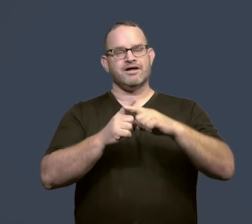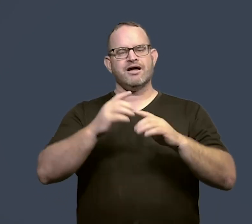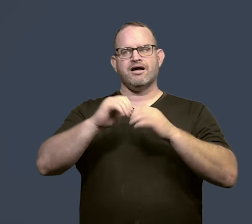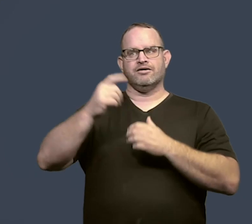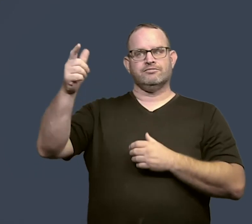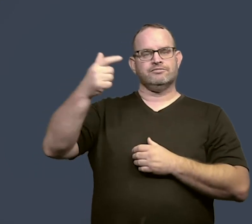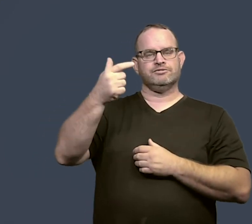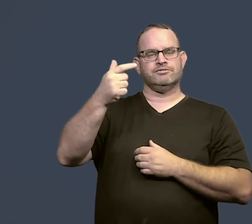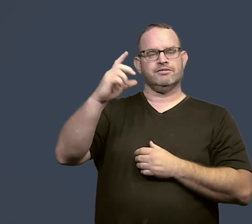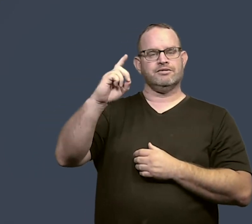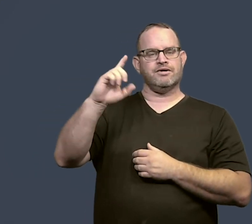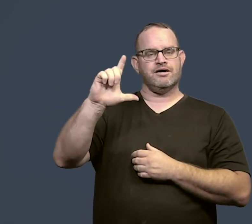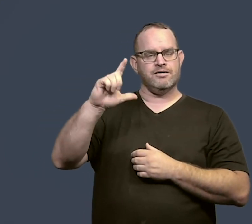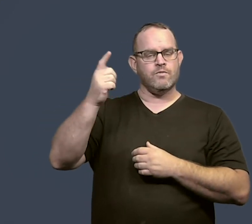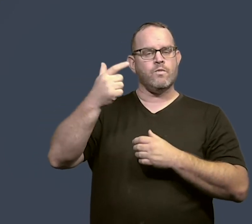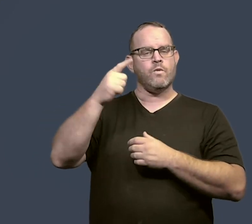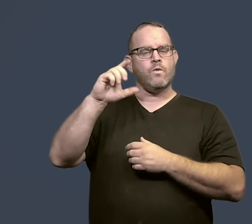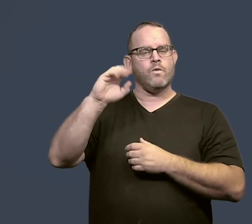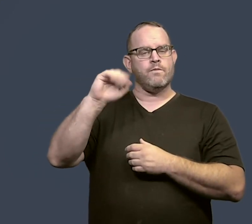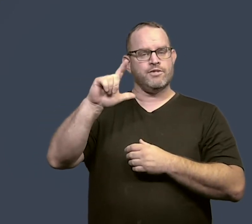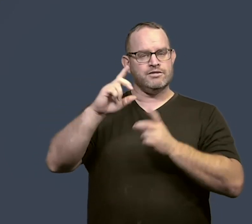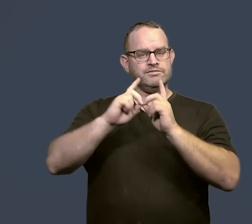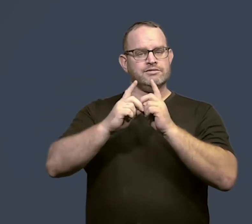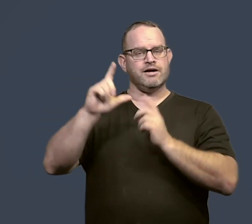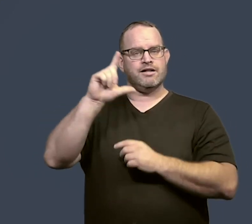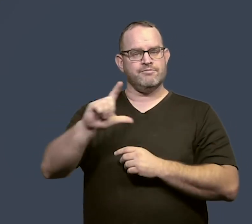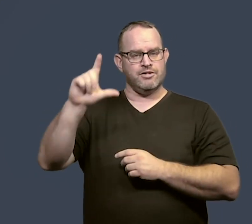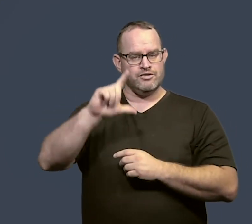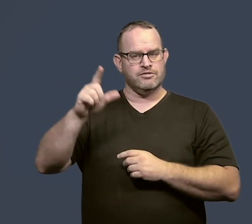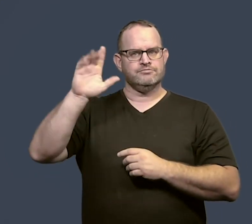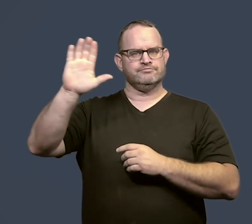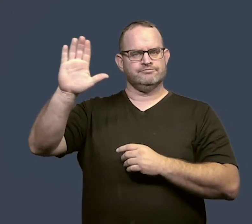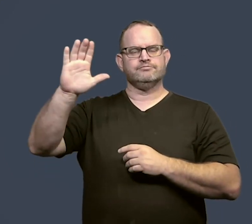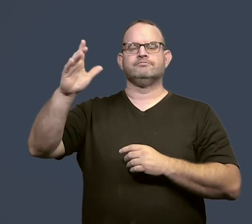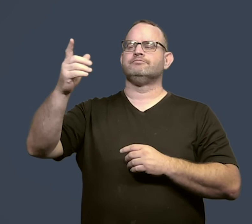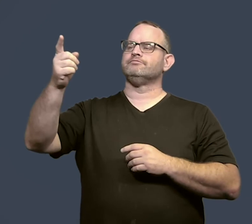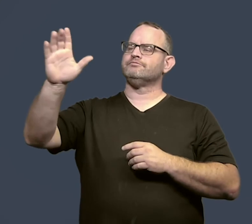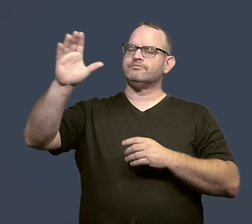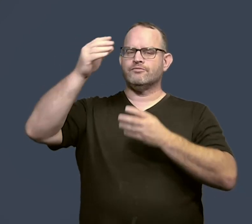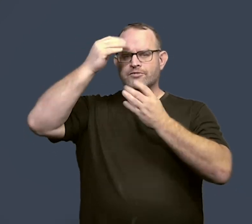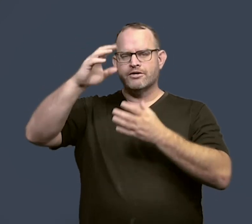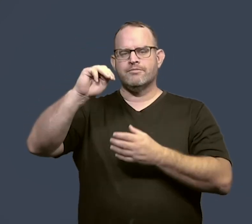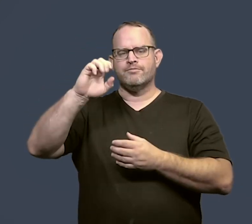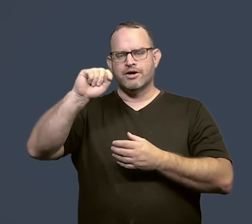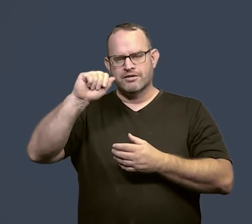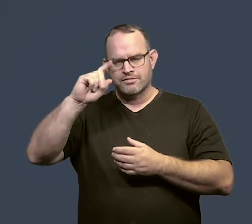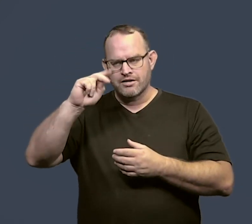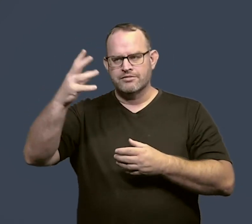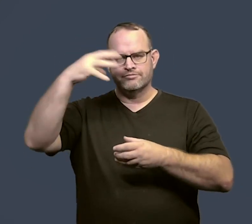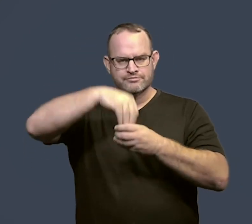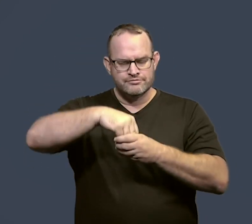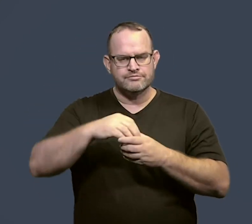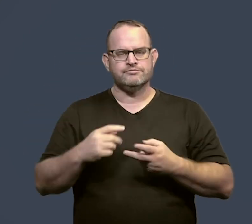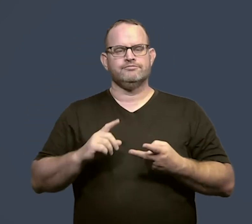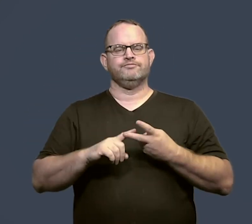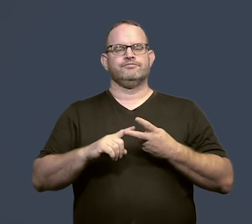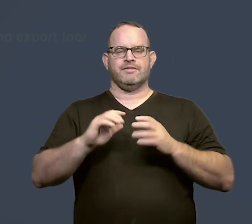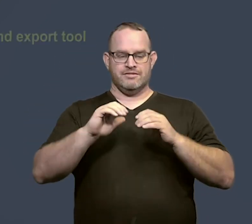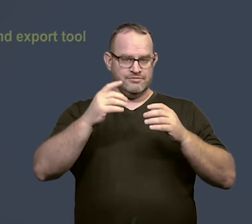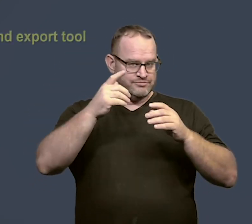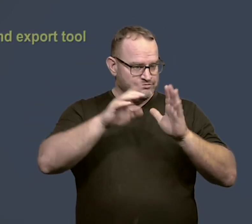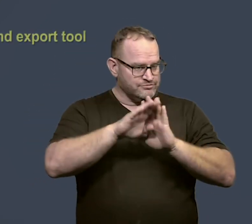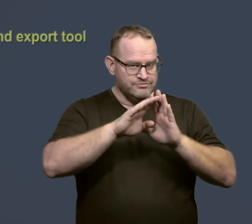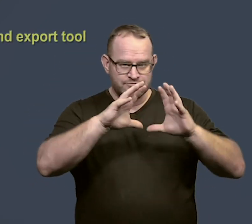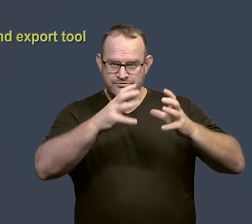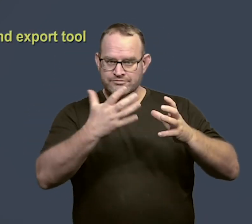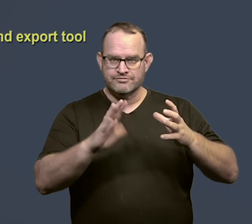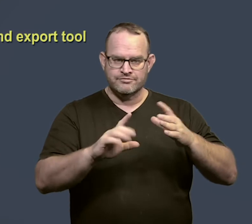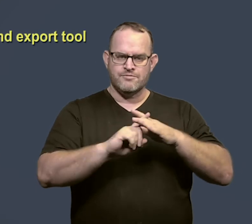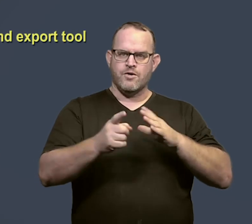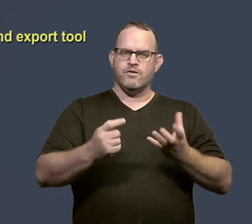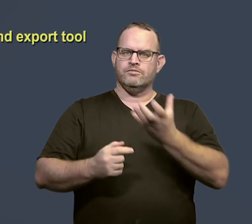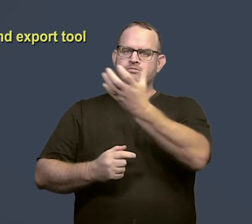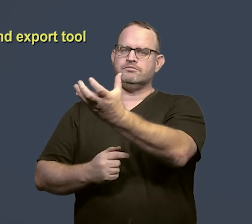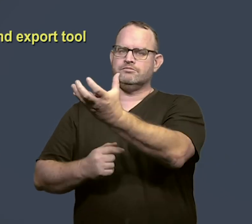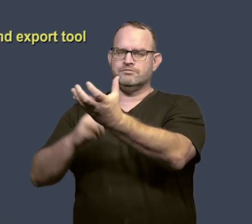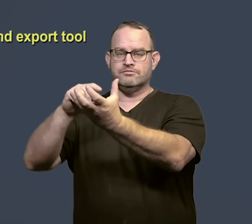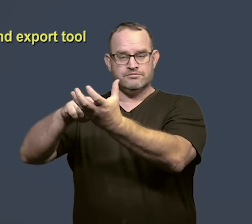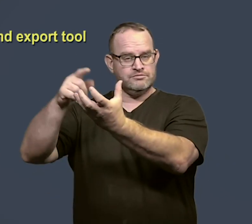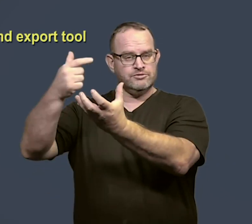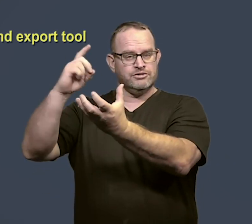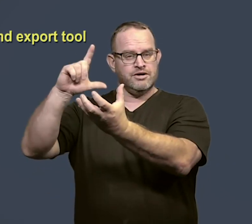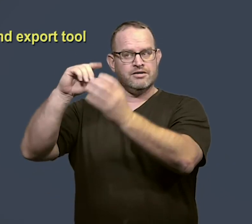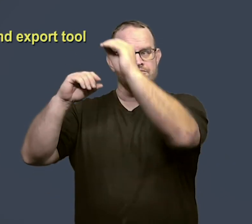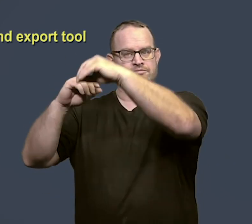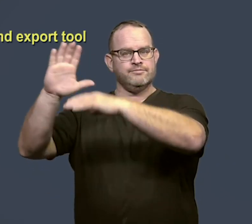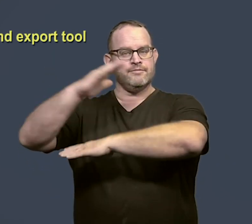In addition, you will learn about the Global Digital Library specs for metadata and the export tool for storybook packaging and transfer.